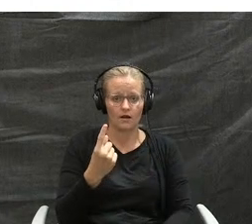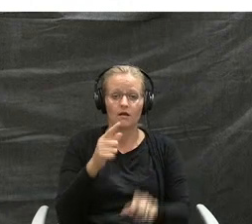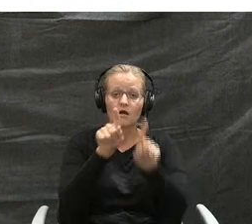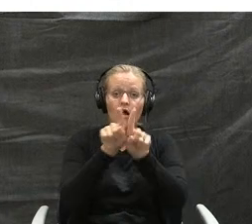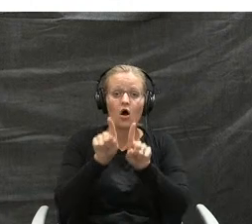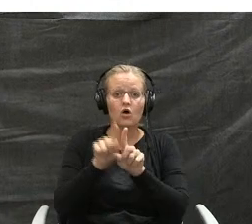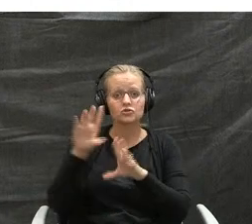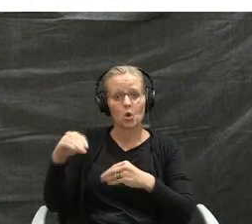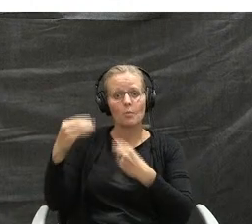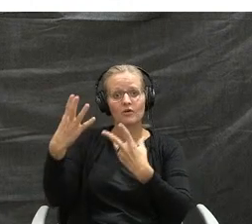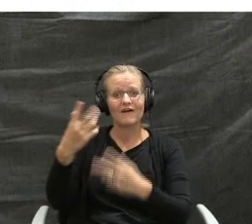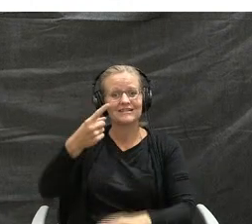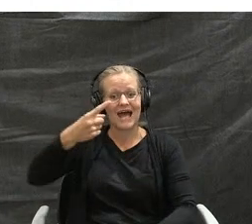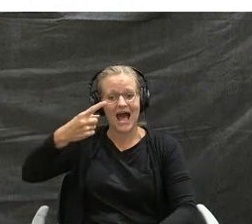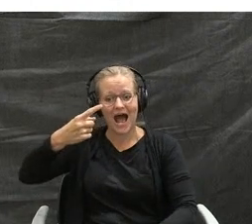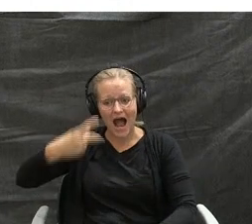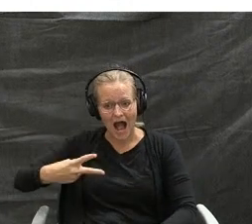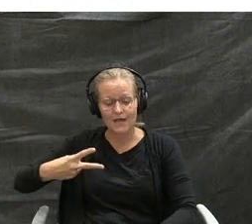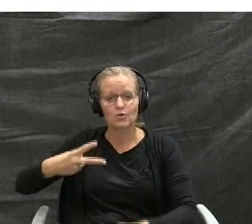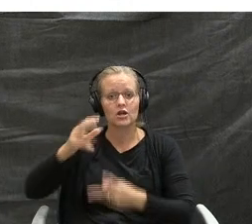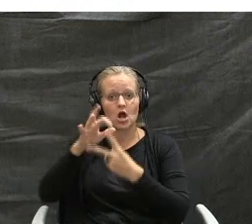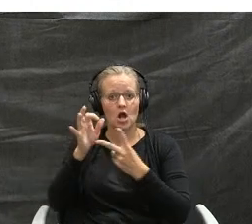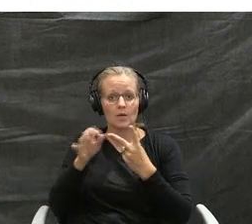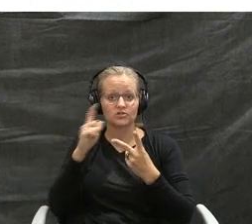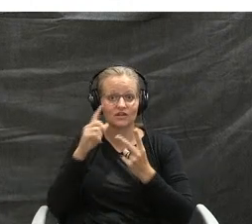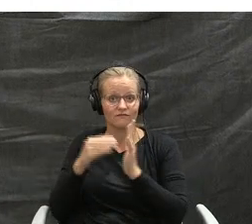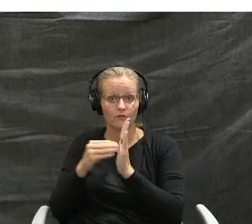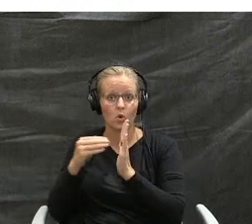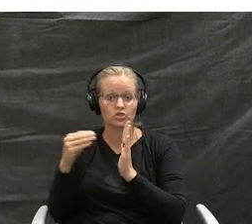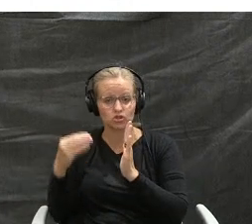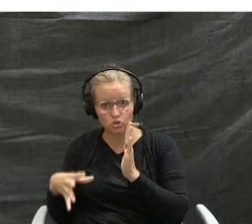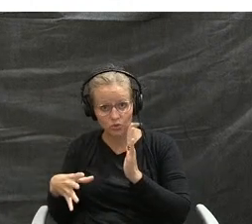model. And we also have a virtual option for those parents